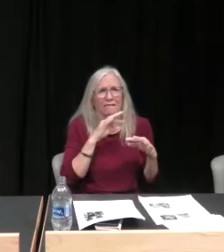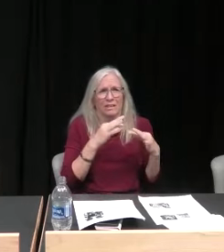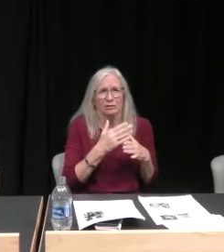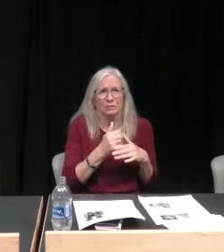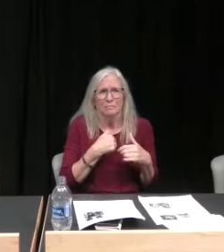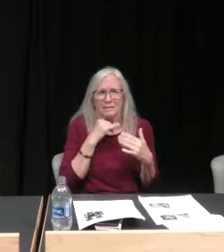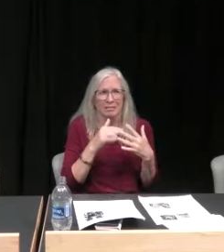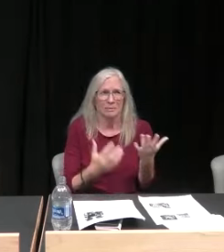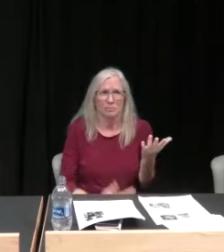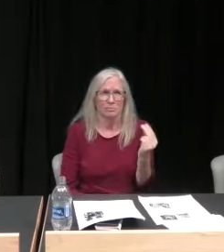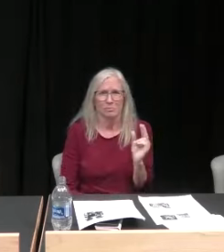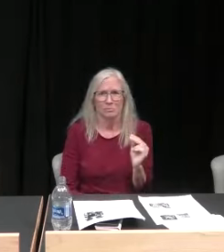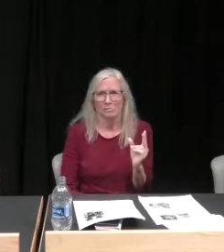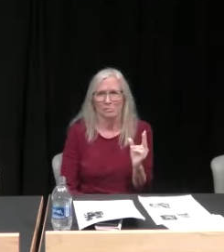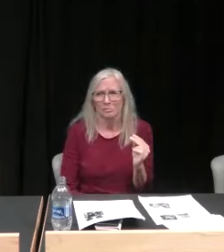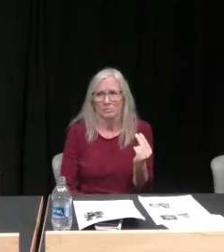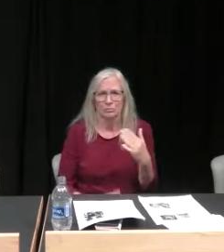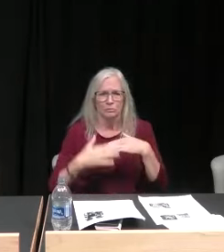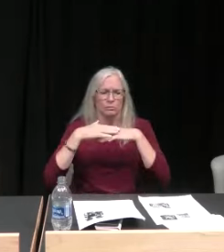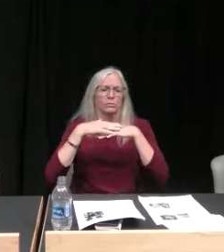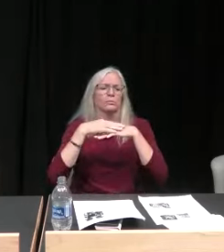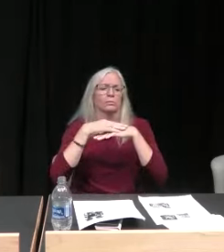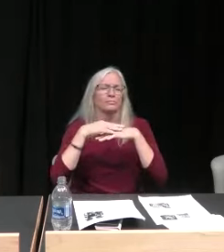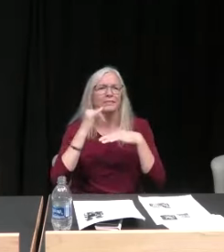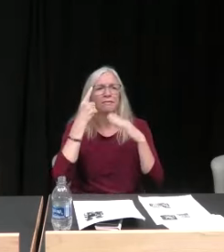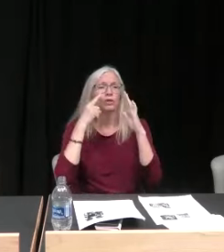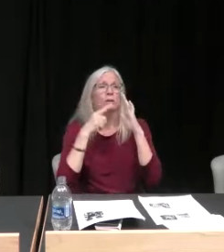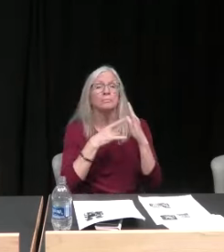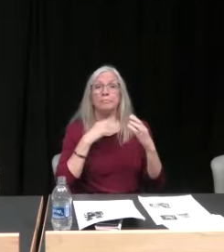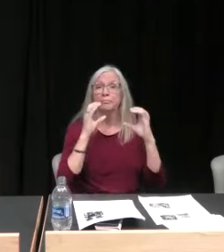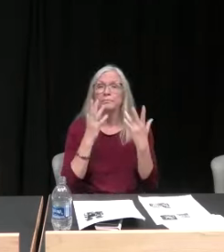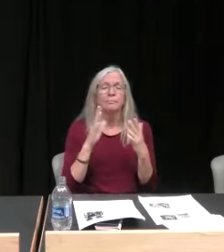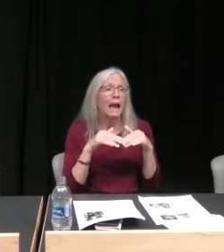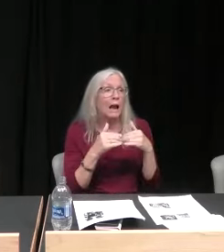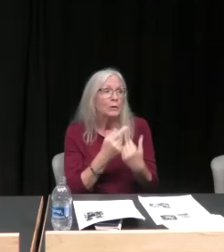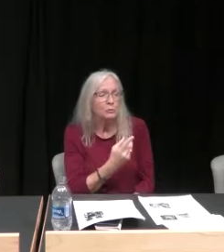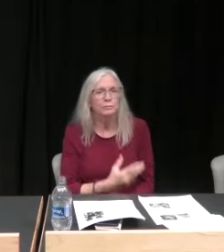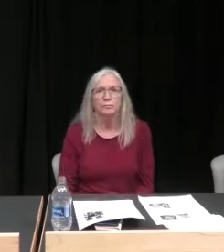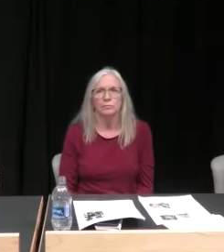between what I had with my parents the amount of information that's shared is so superficial